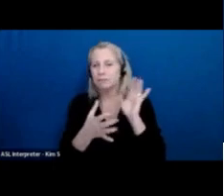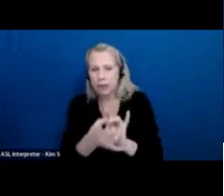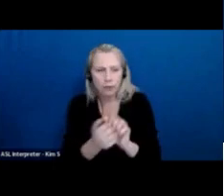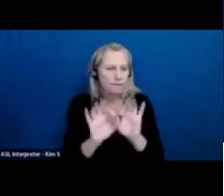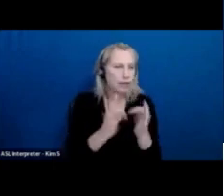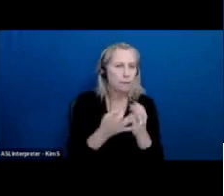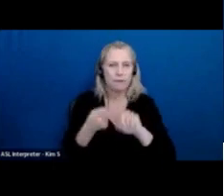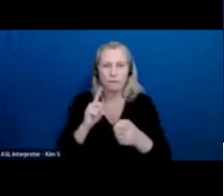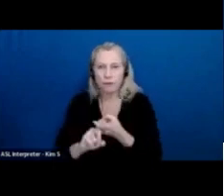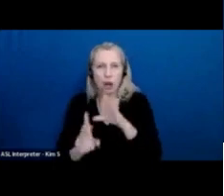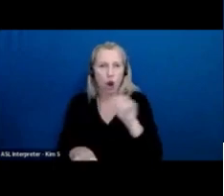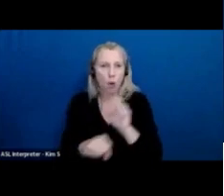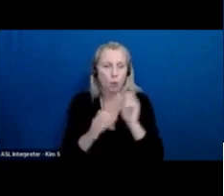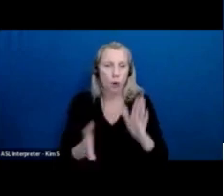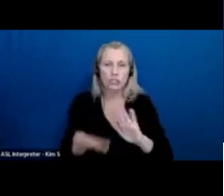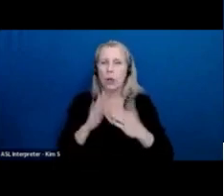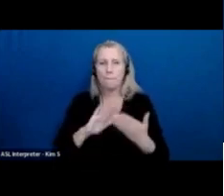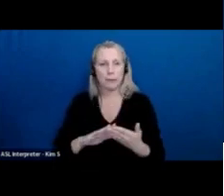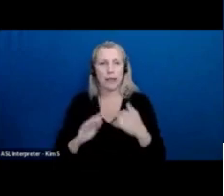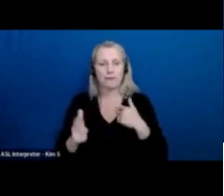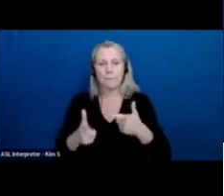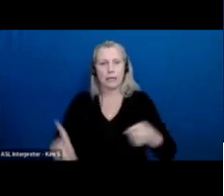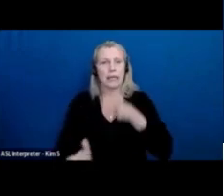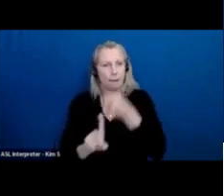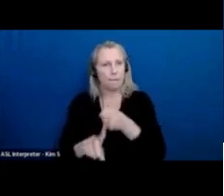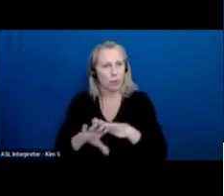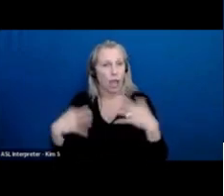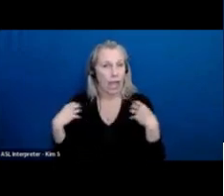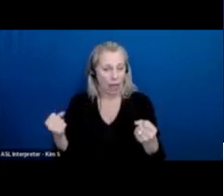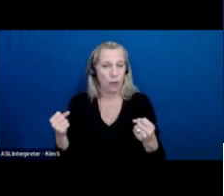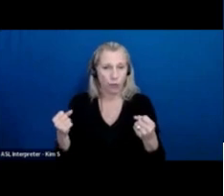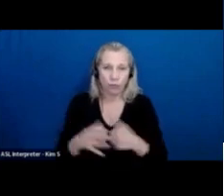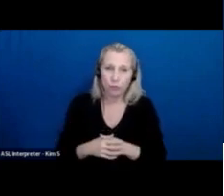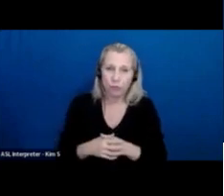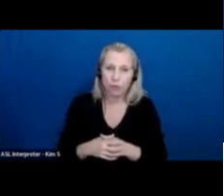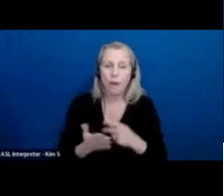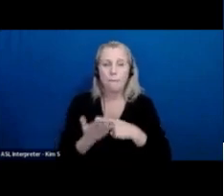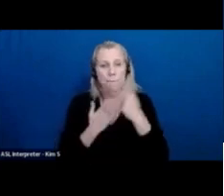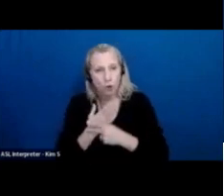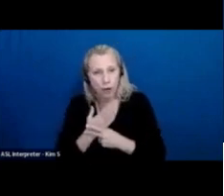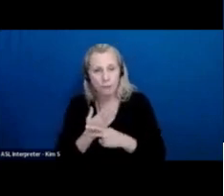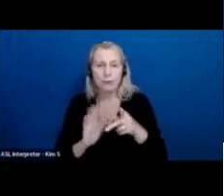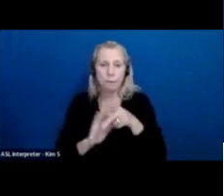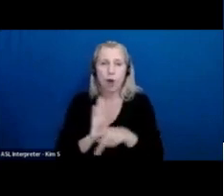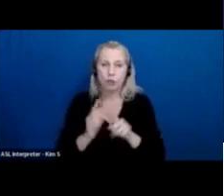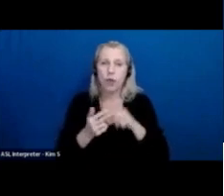and community members can have a major impact on their health and well being programs and policies to help people have the social